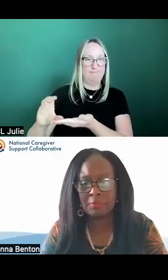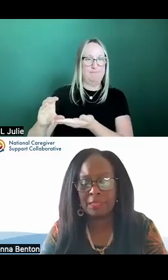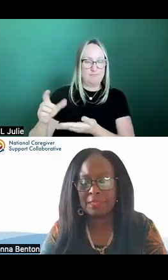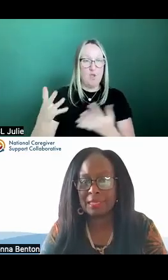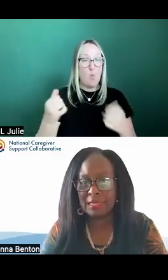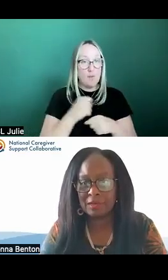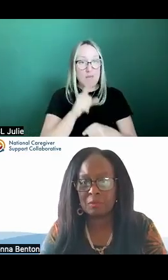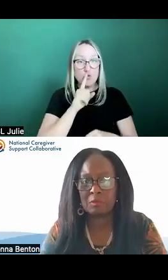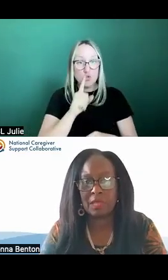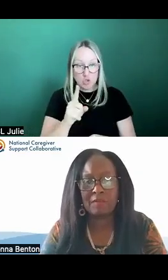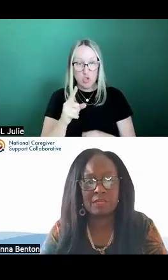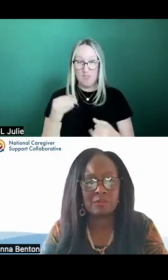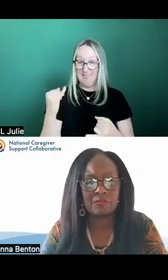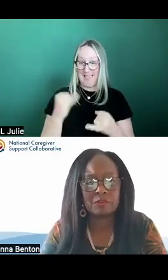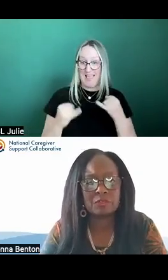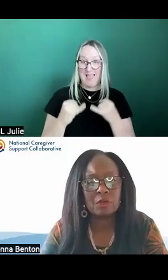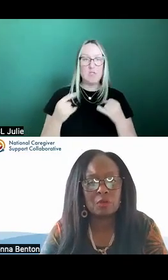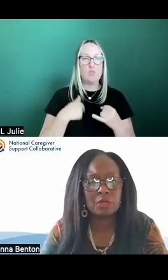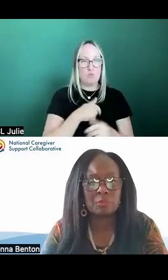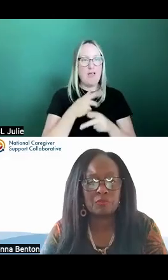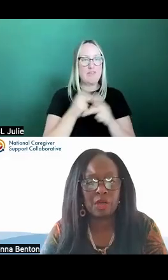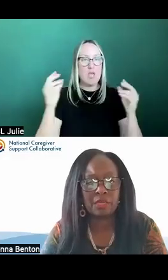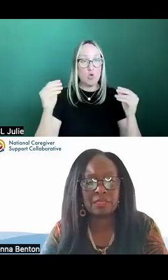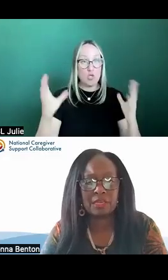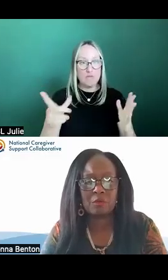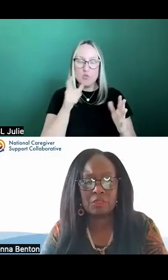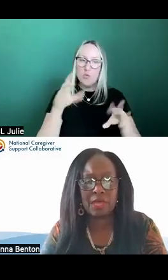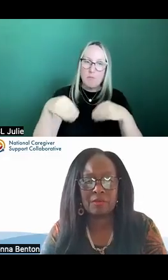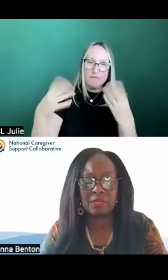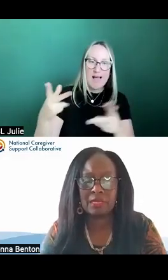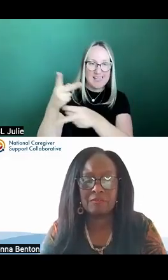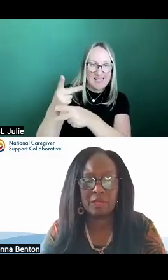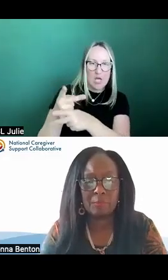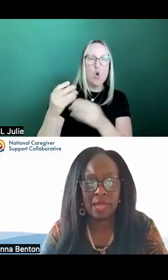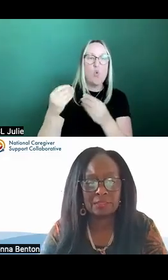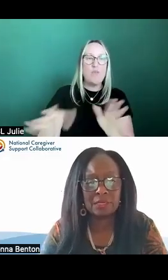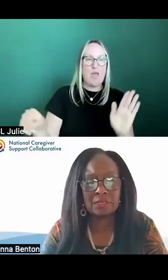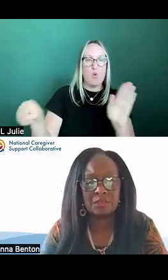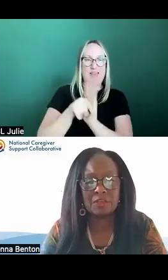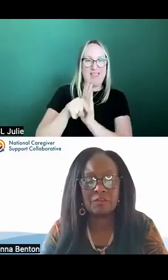by the end, we will have caregivers who can provide care without negative impacts to their